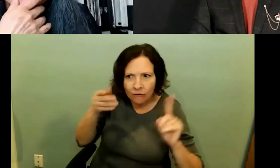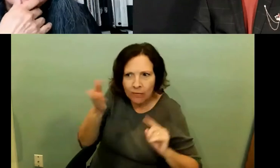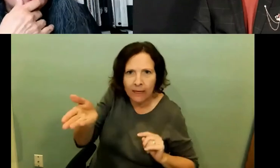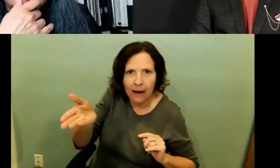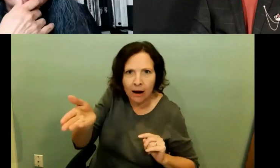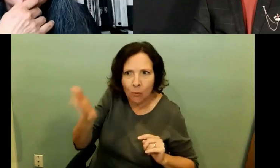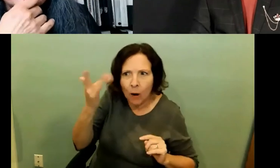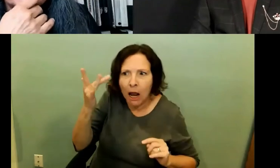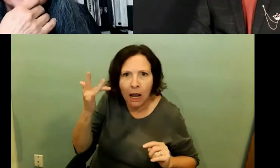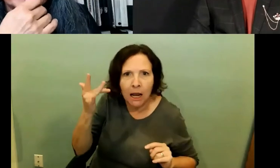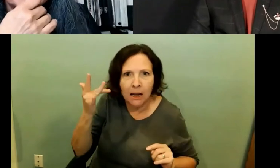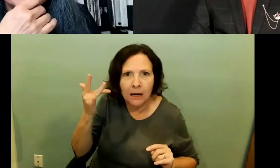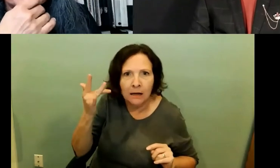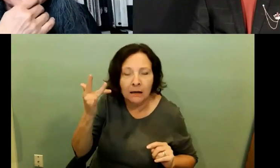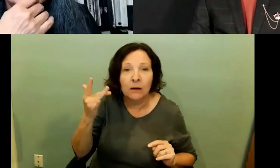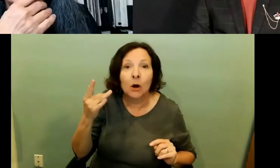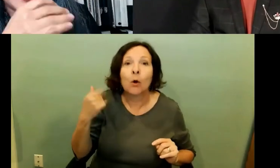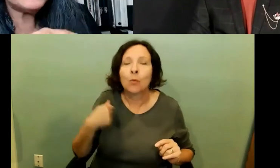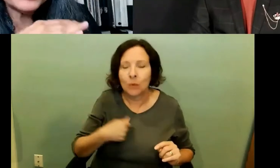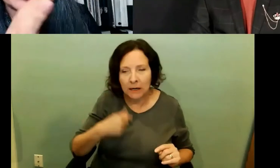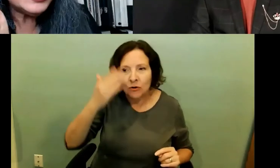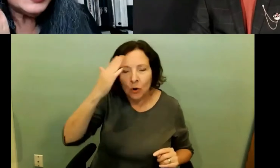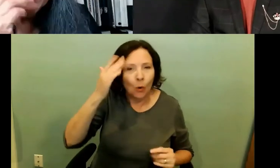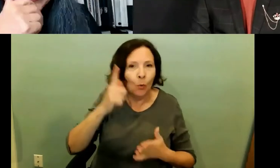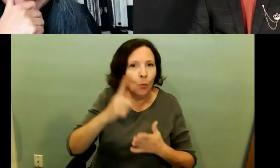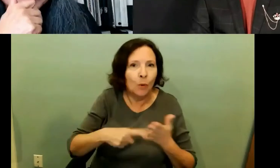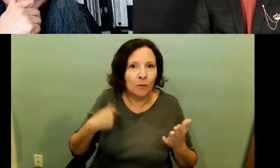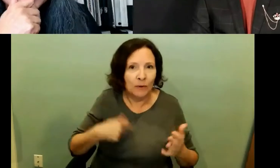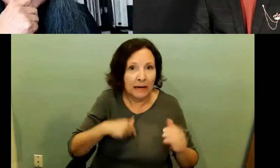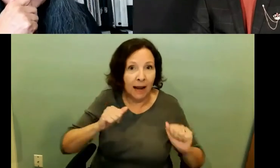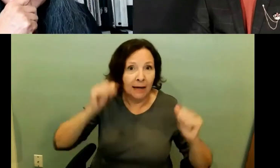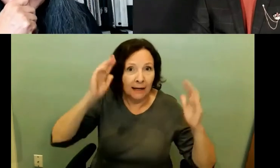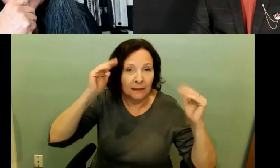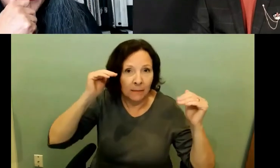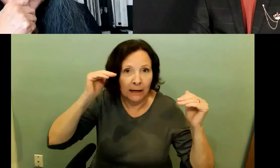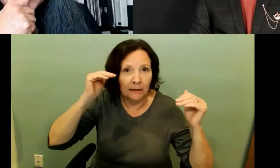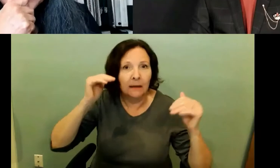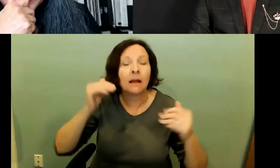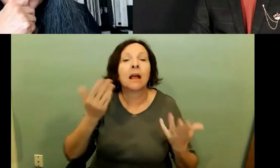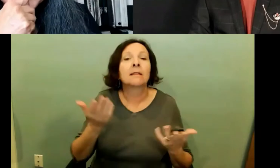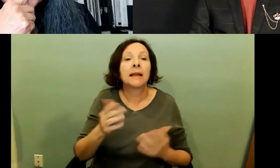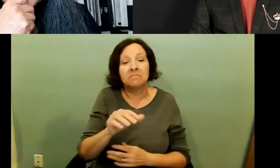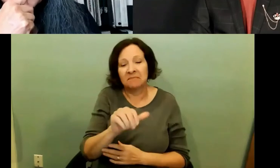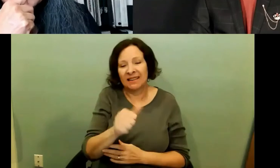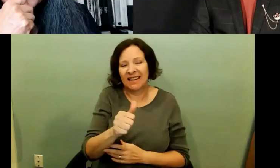reporting is going to go to certain factors over many years of asking that question, we know that